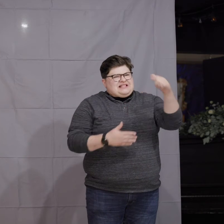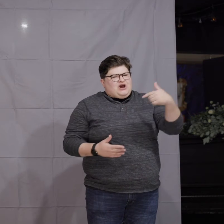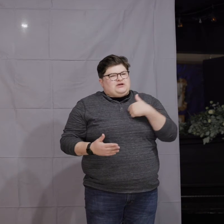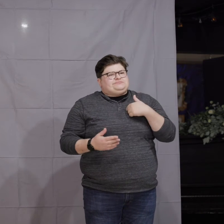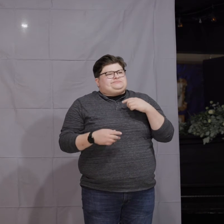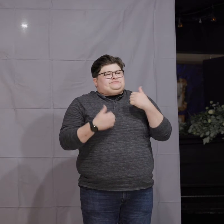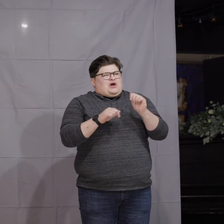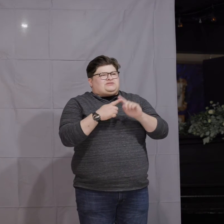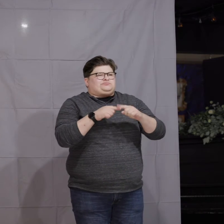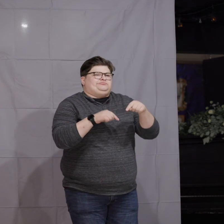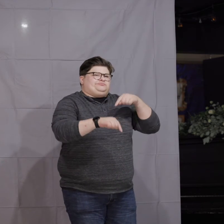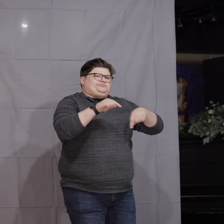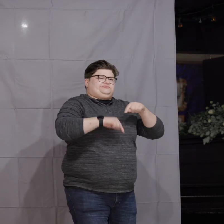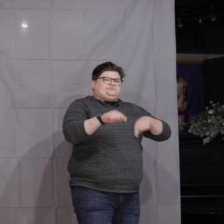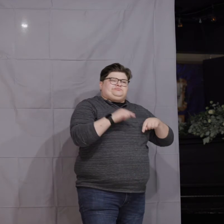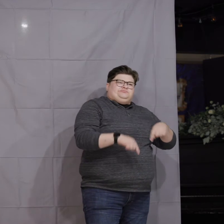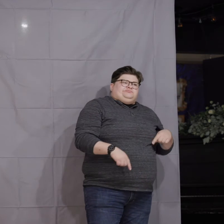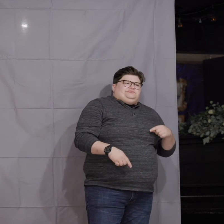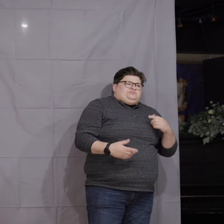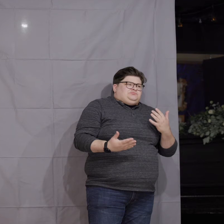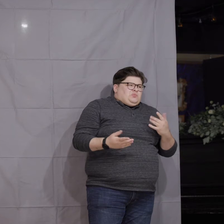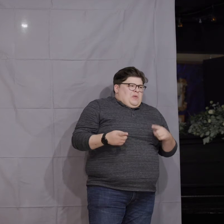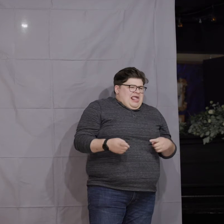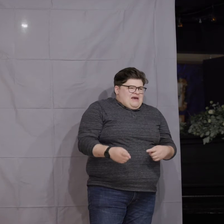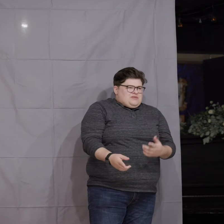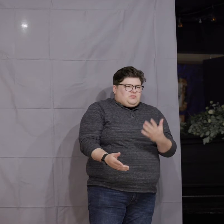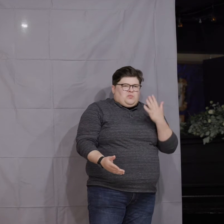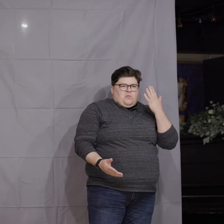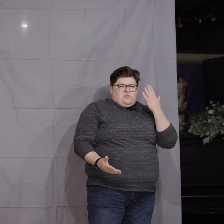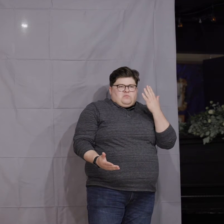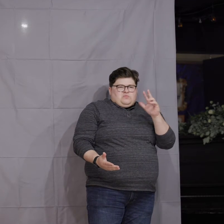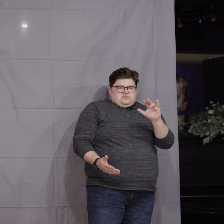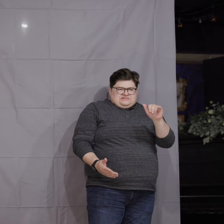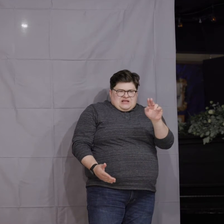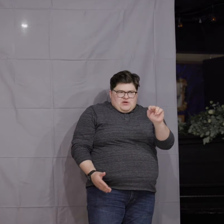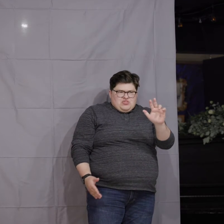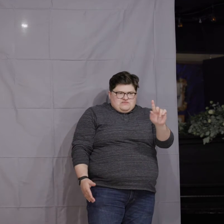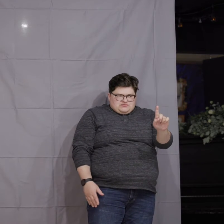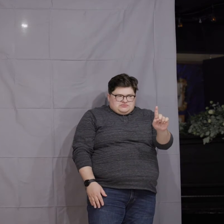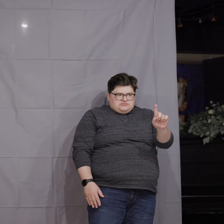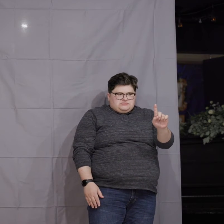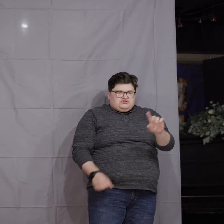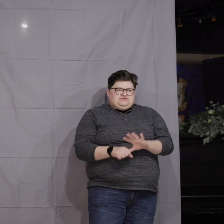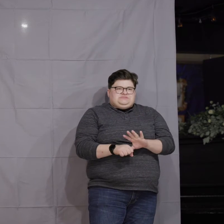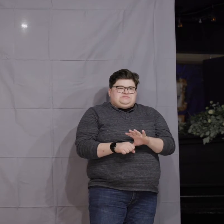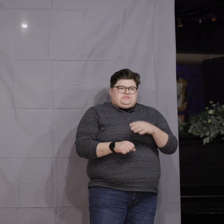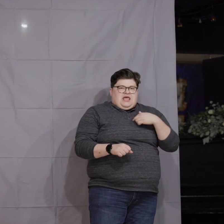and a few weeks later, I started to realize and fit the pieces together that the board had shown me January 31st,